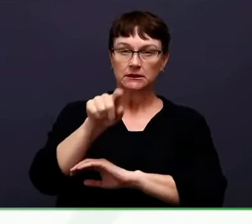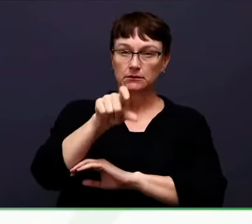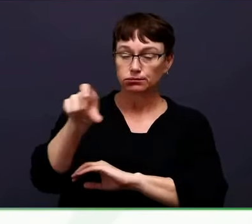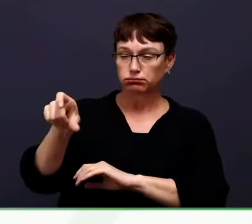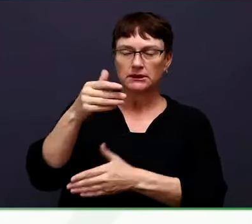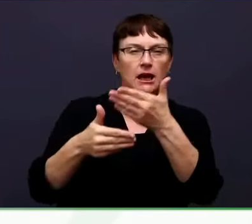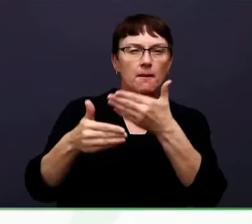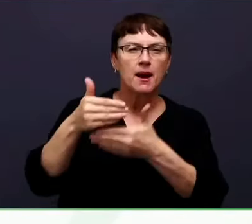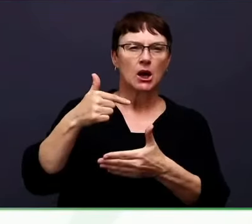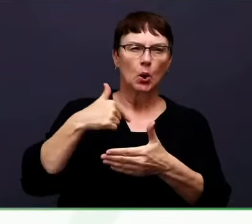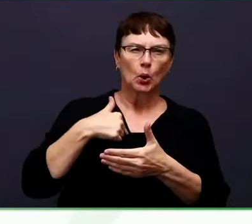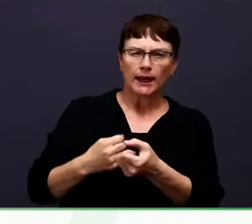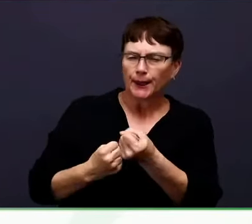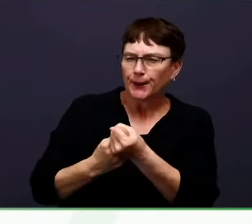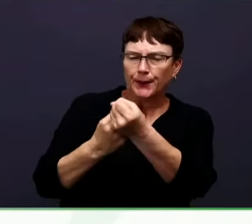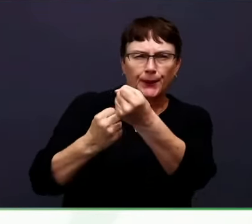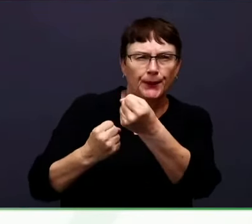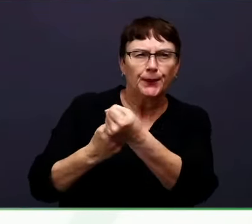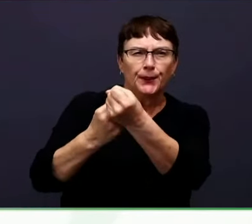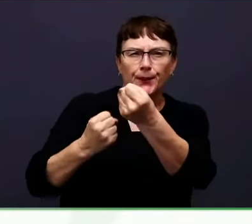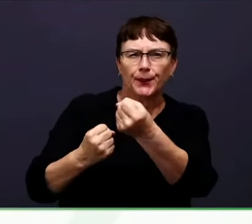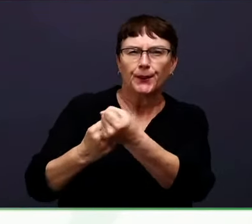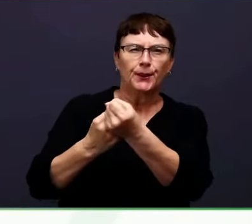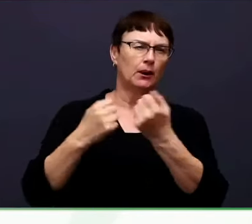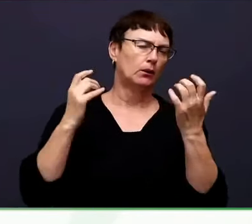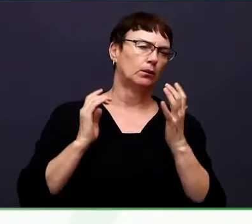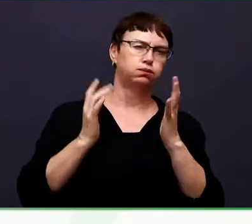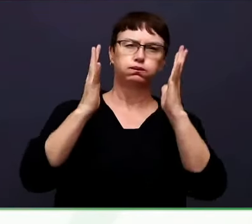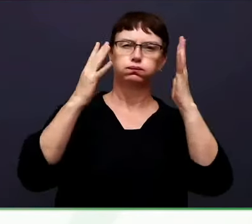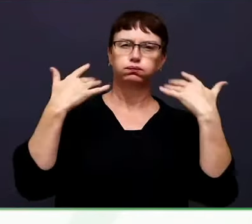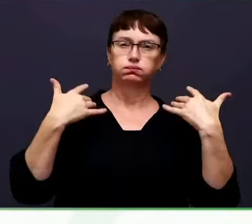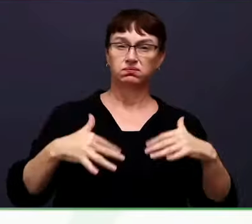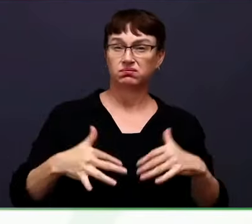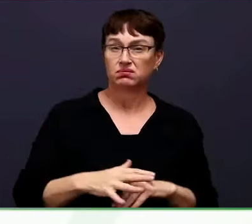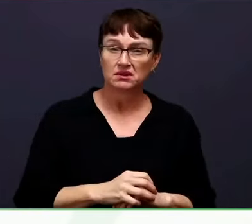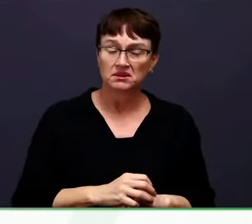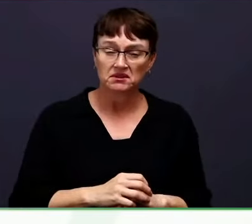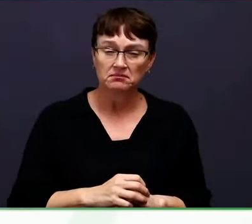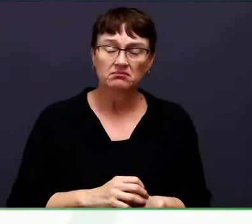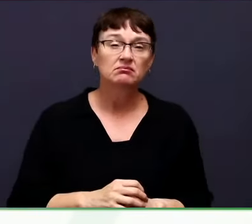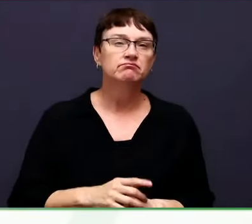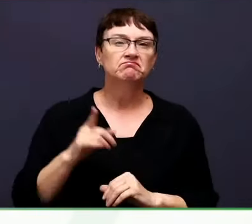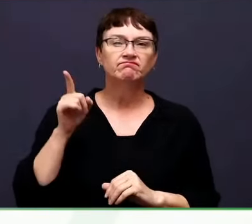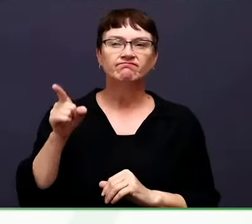We have a testimony, one of the young persons that we supported